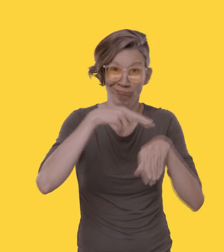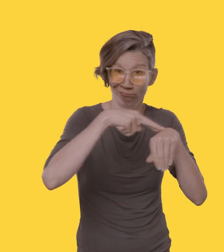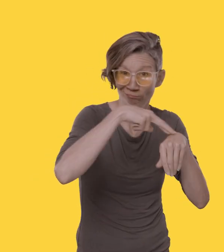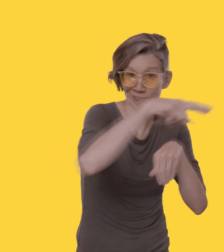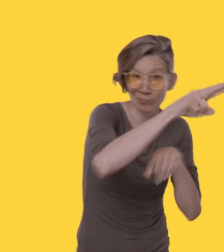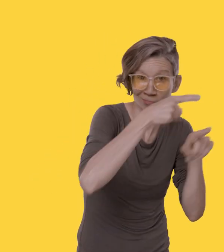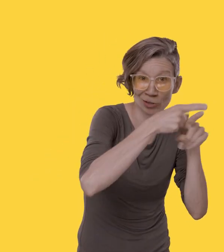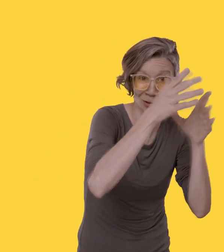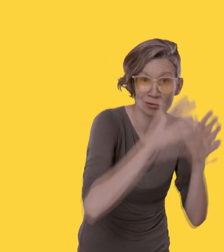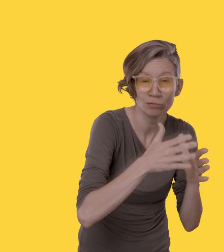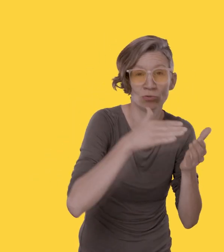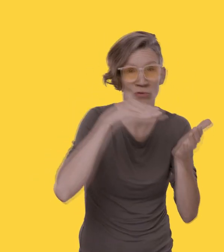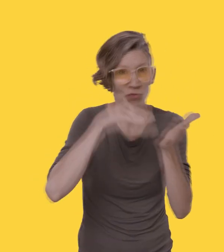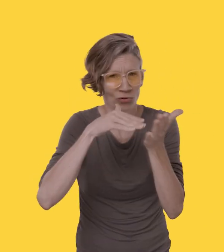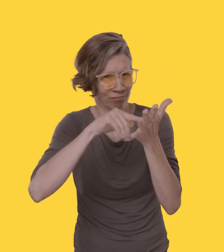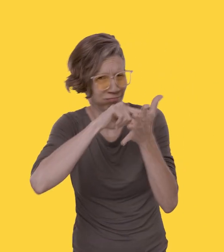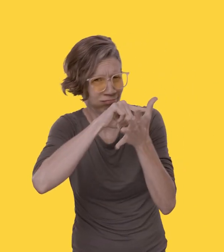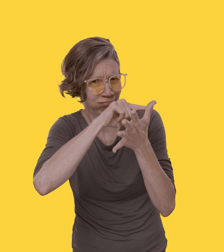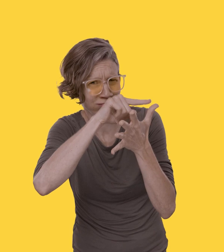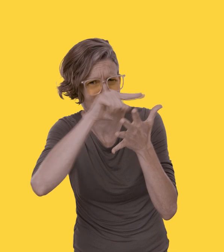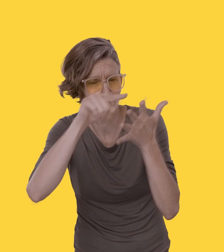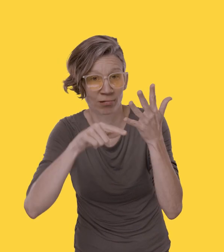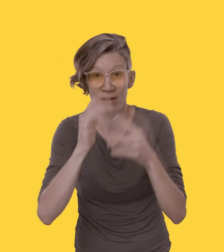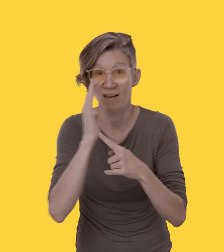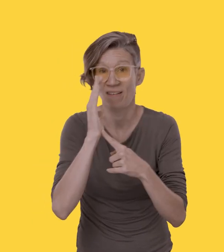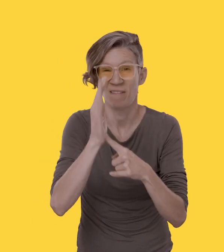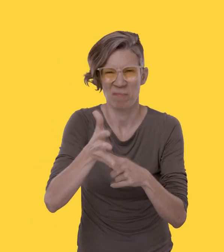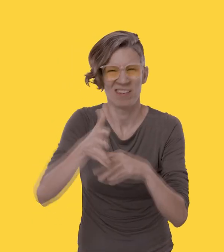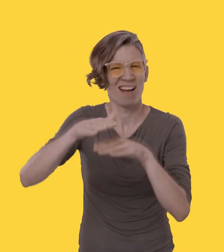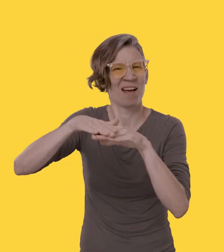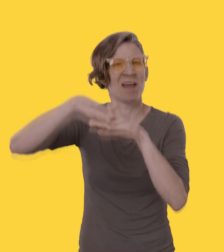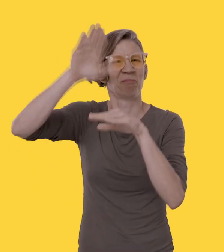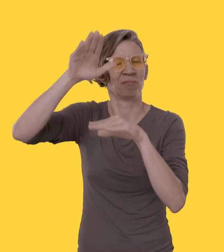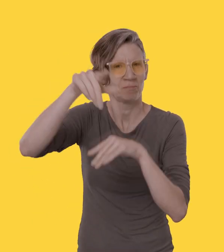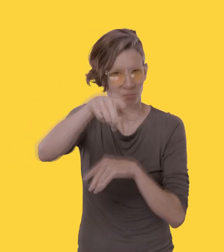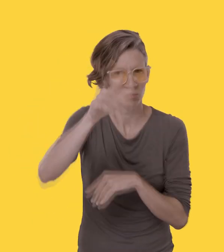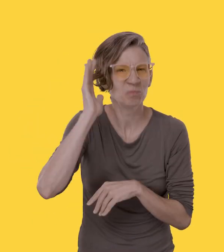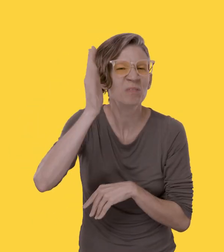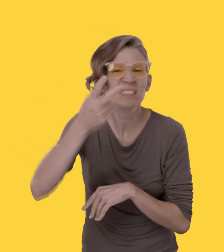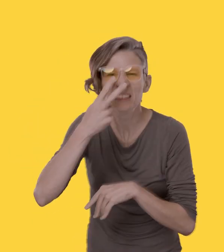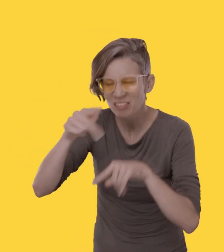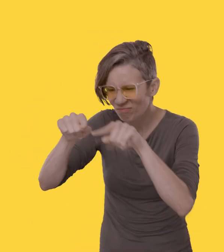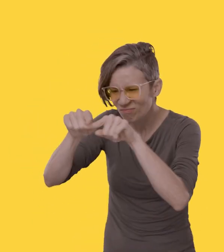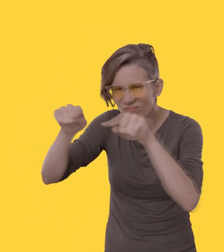Those are the indicators to the provider that this is a billable visit. When the provider responds to that visit,